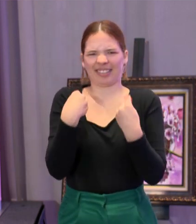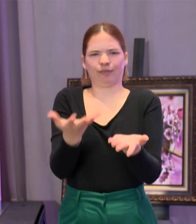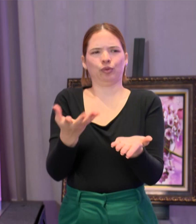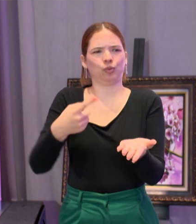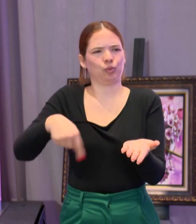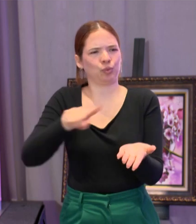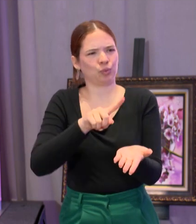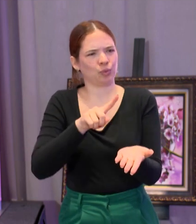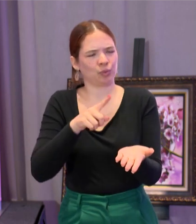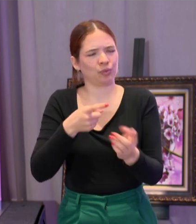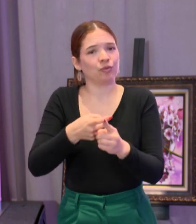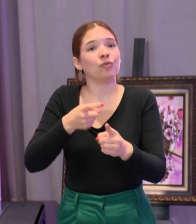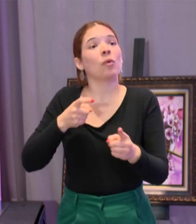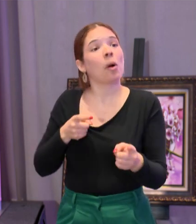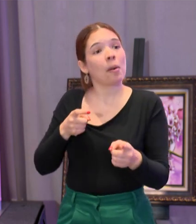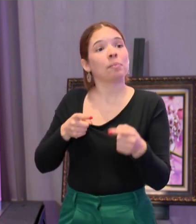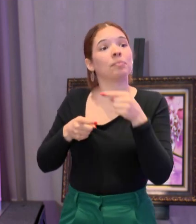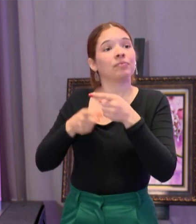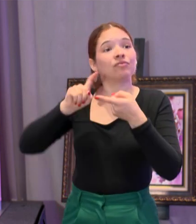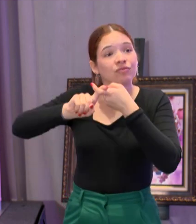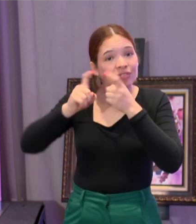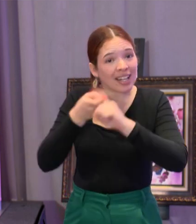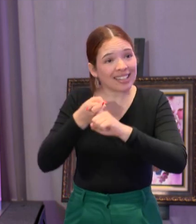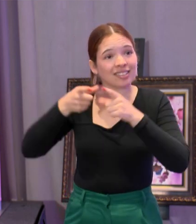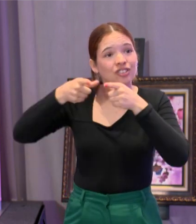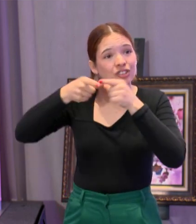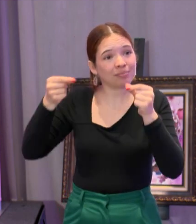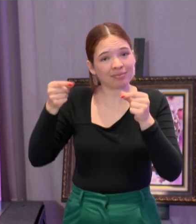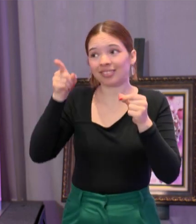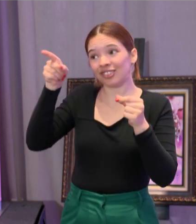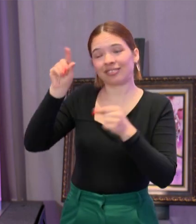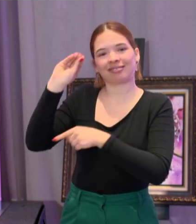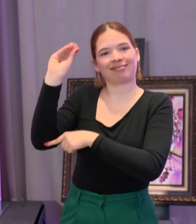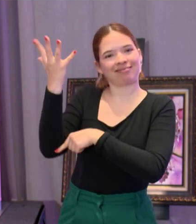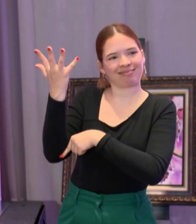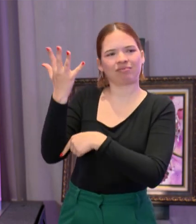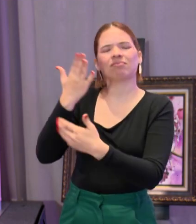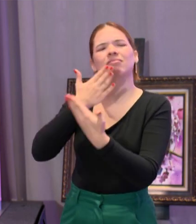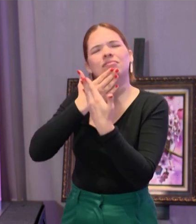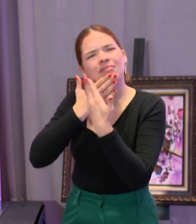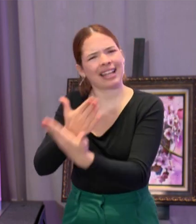WE RECEIVED FROM OUR FRIENDS IN JAPAN BUT ALSO EXPERIENCE YOUR